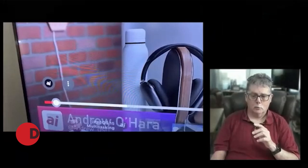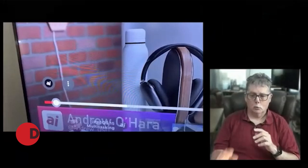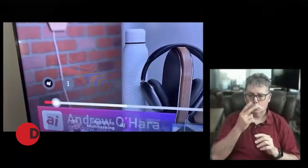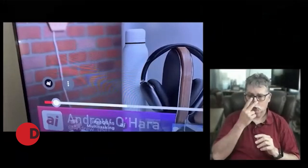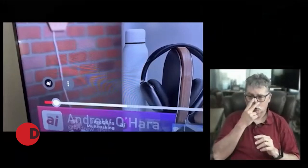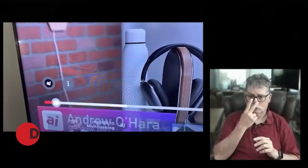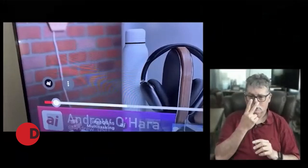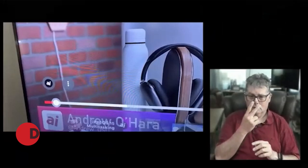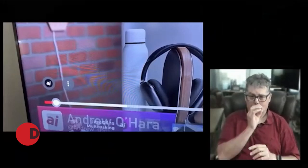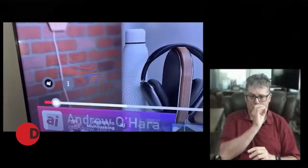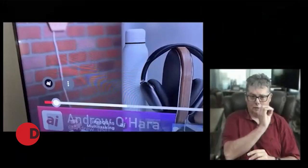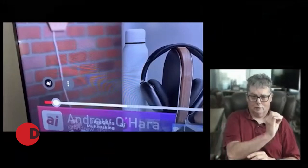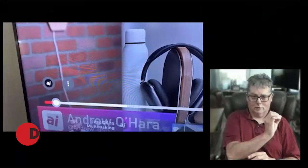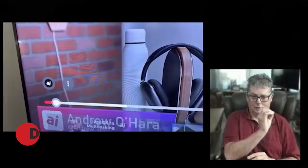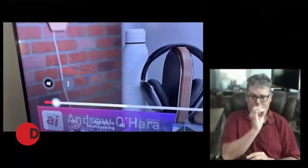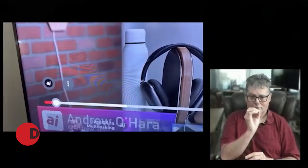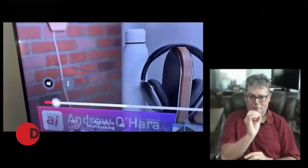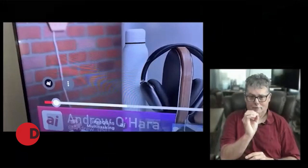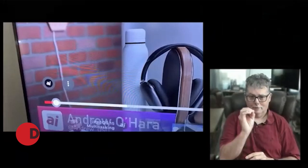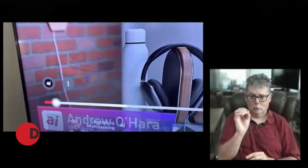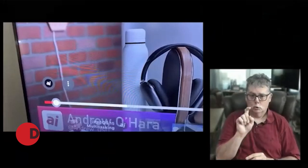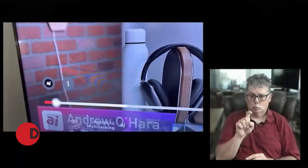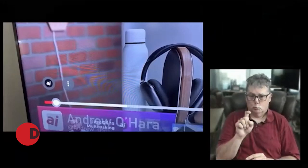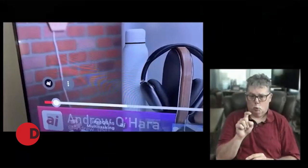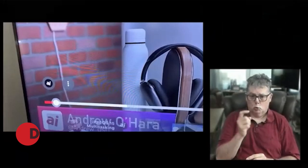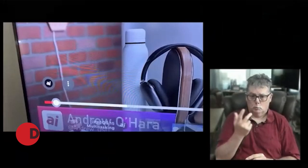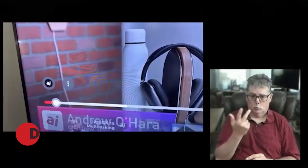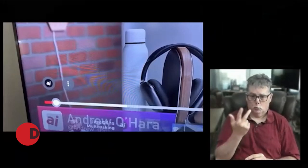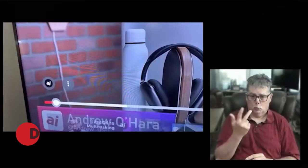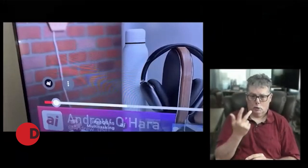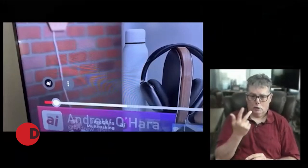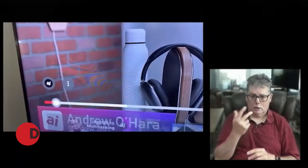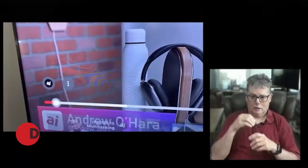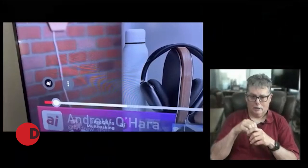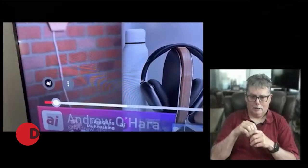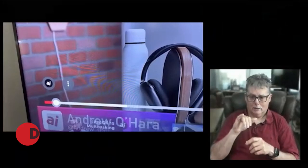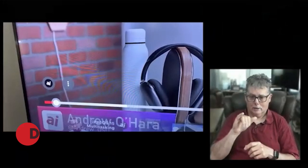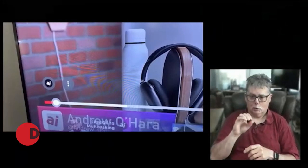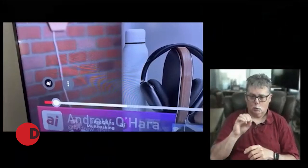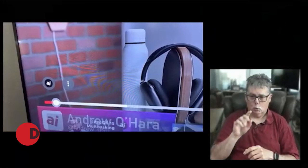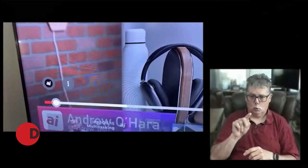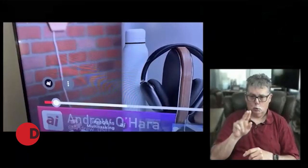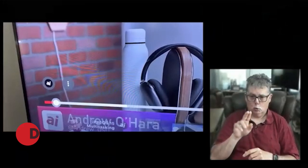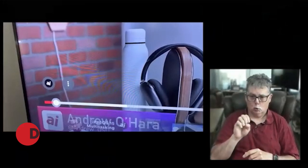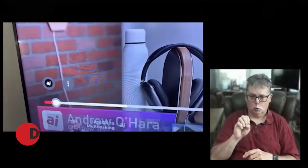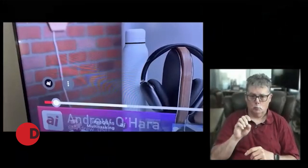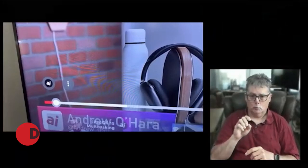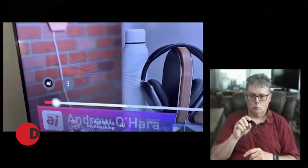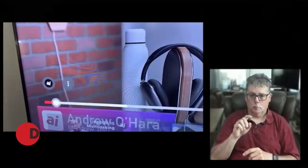you see two icons where there should be three on YouTube,